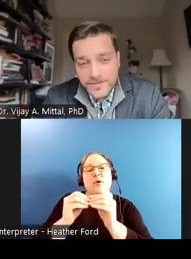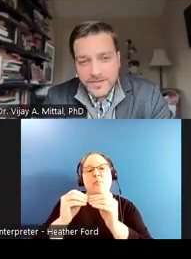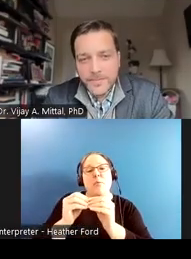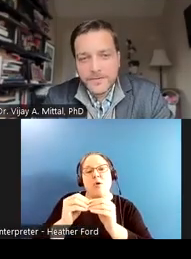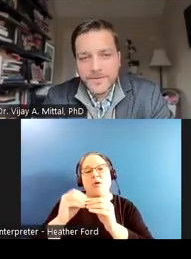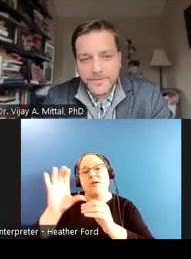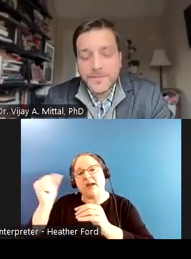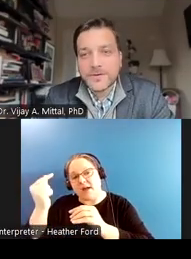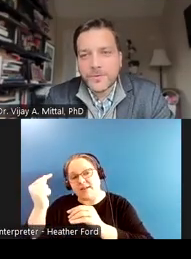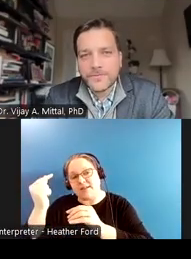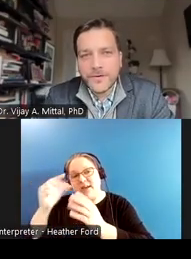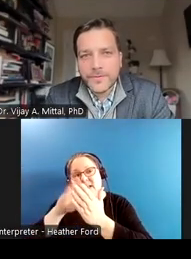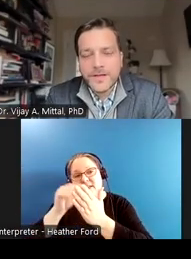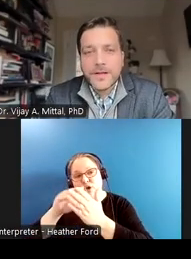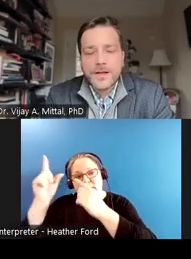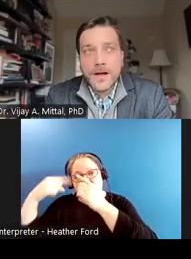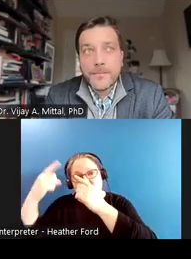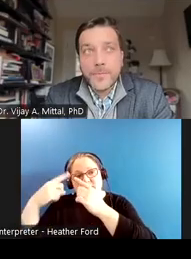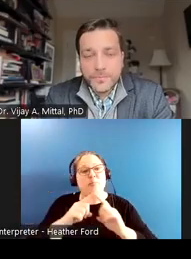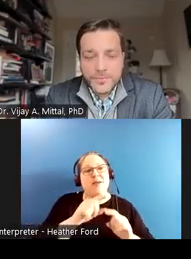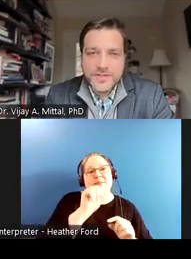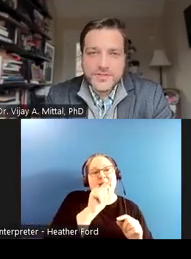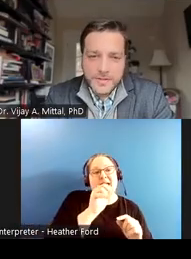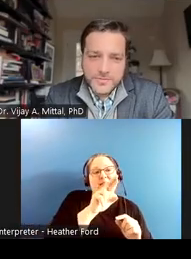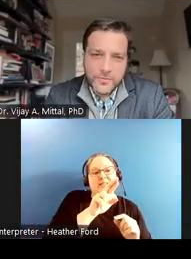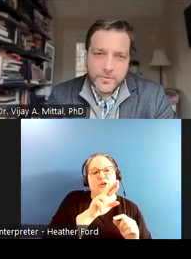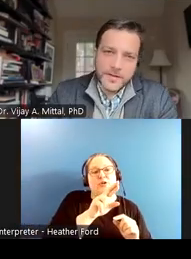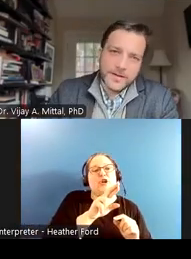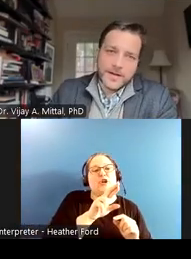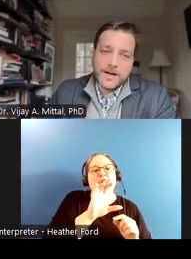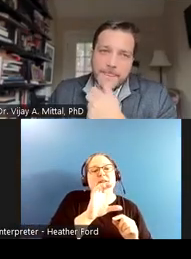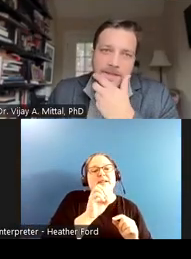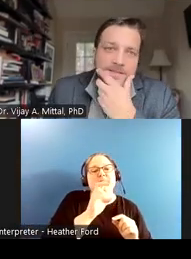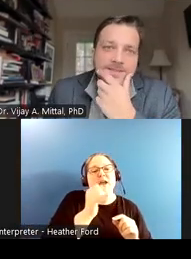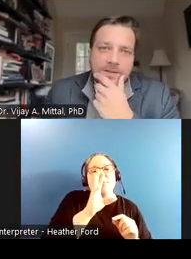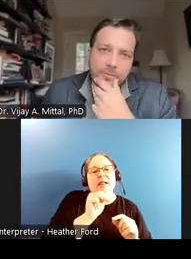cerebellum and the vermies are more involved with um motor precision and control. Um in this study